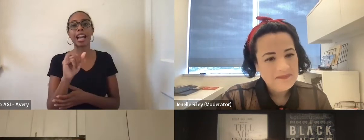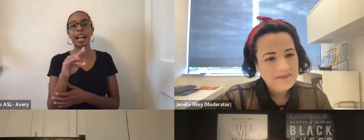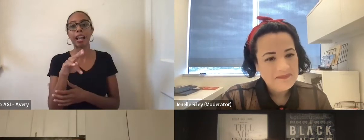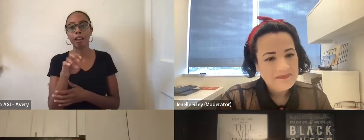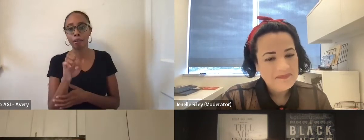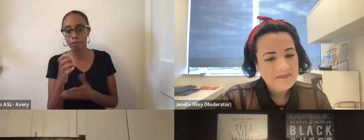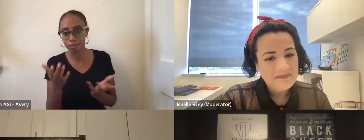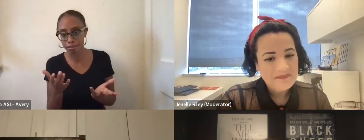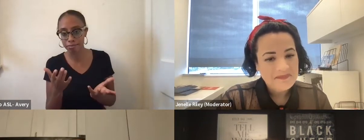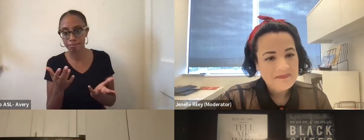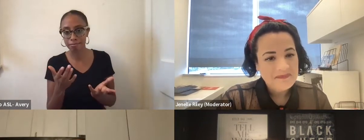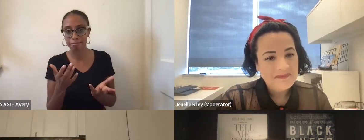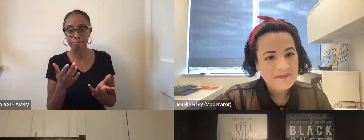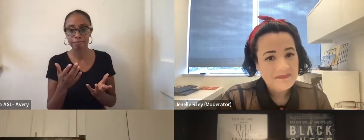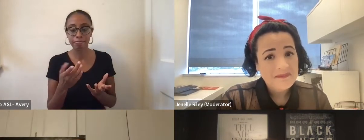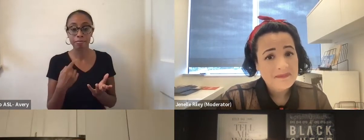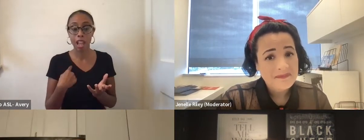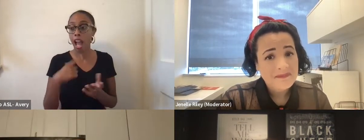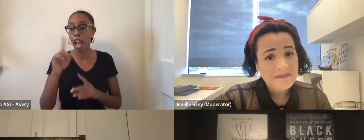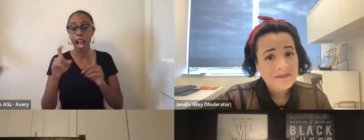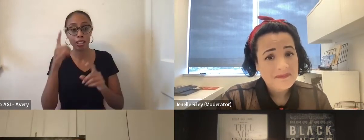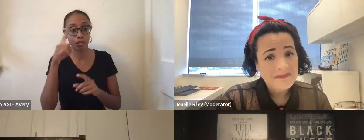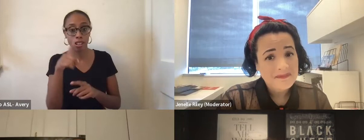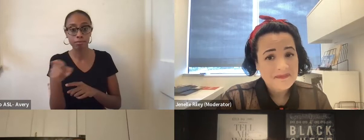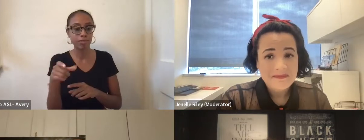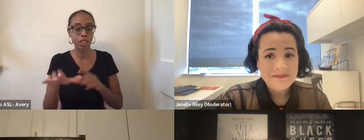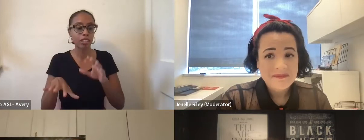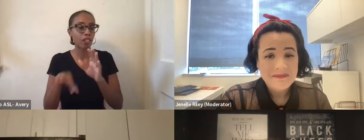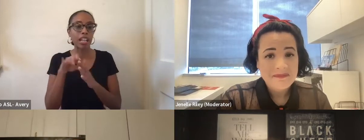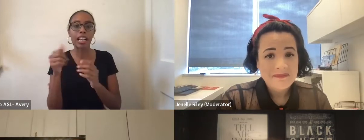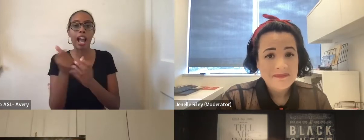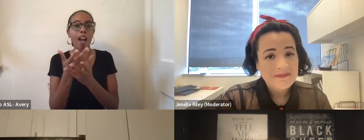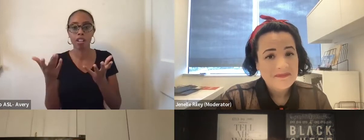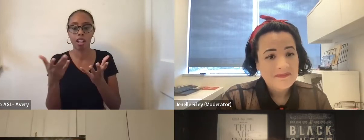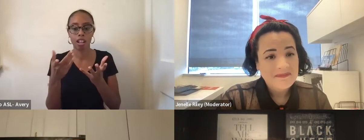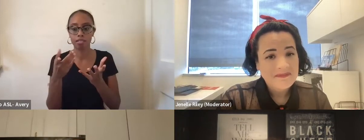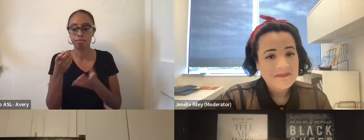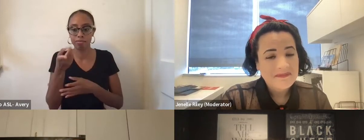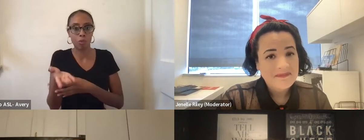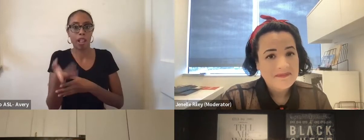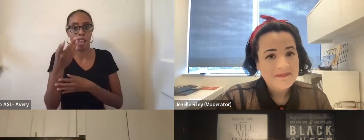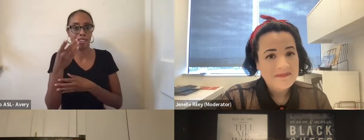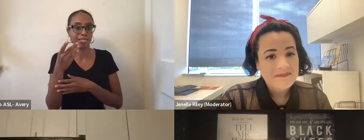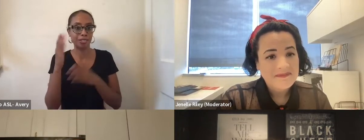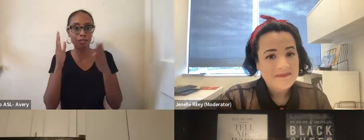Because there have been so many films about Diana, and they tend to all use the same sort of pool of